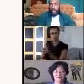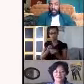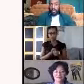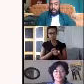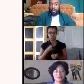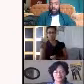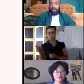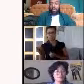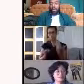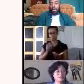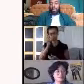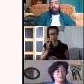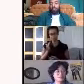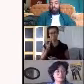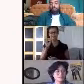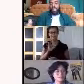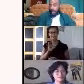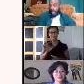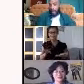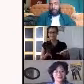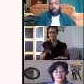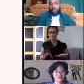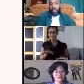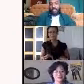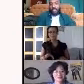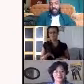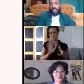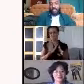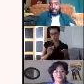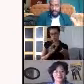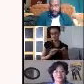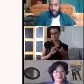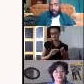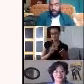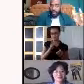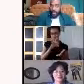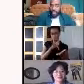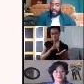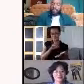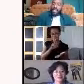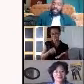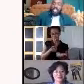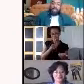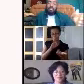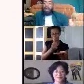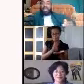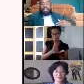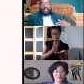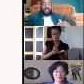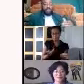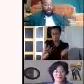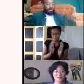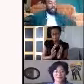And so, yeah. Anyway, that's just a few things to kind of keep in mind and these are all